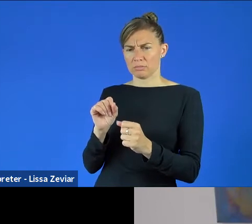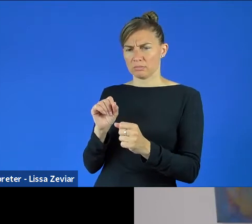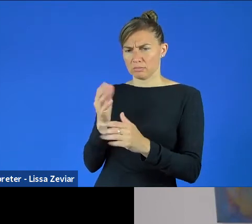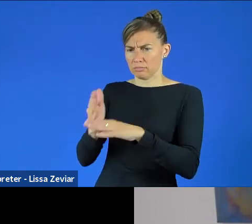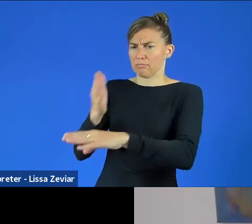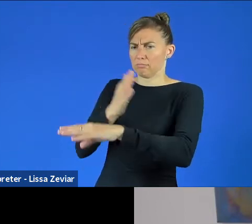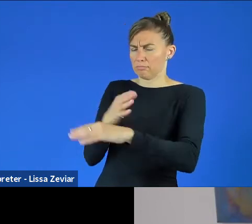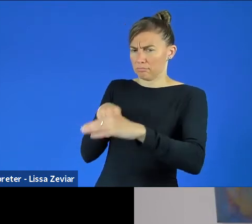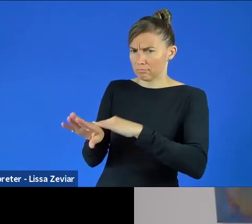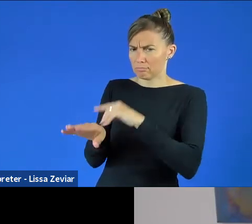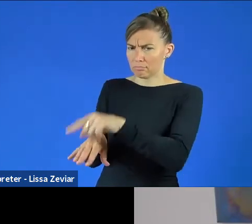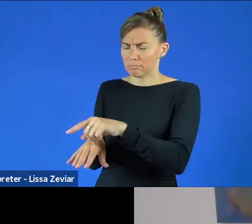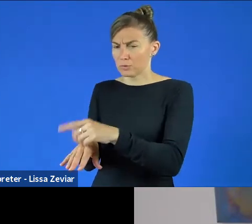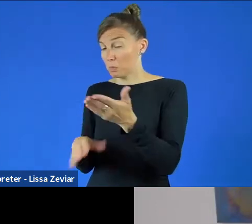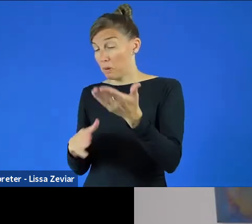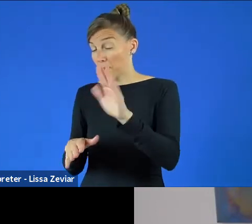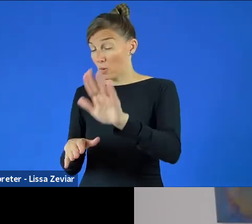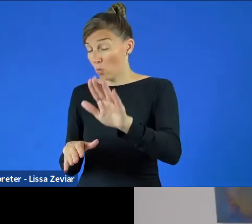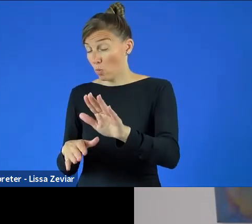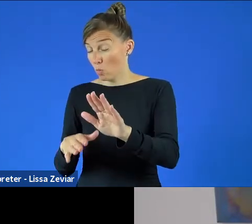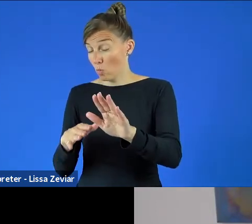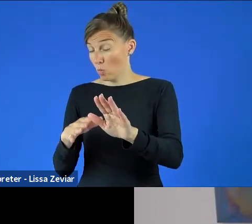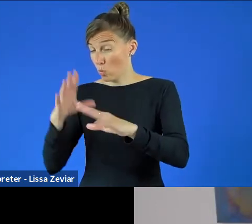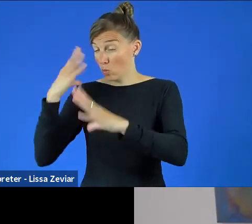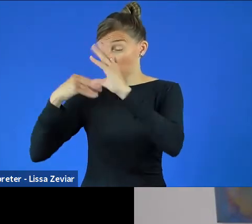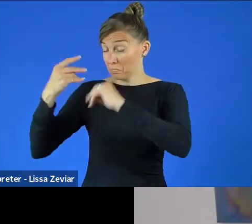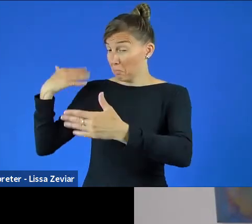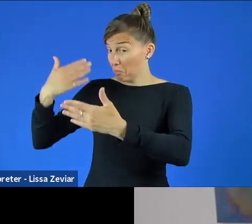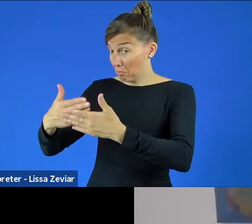It depends very much on the country you are in.